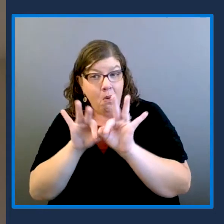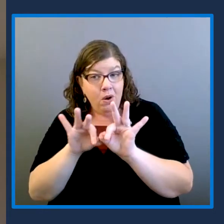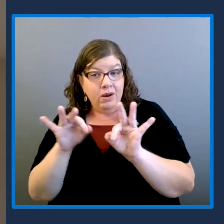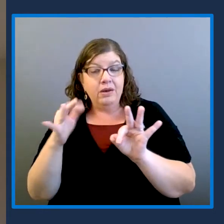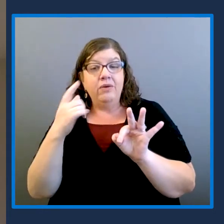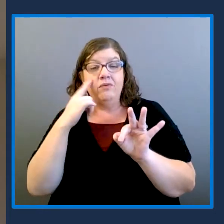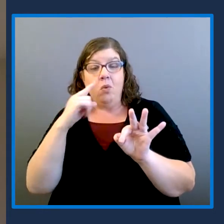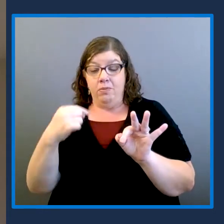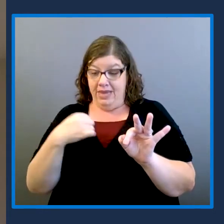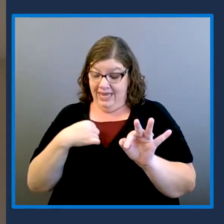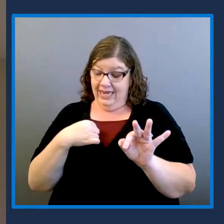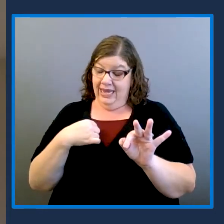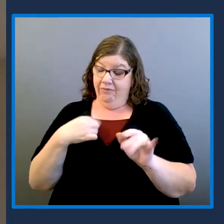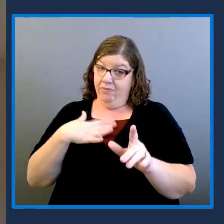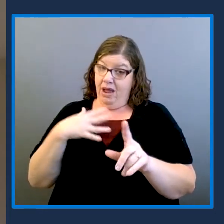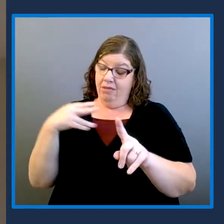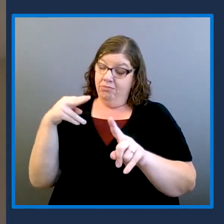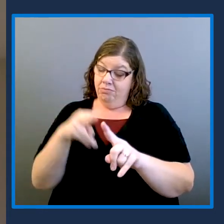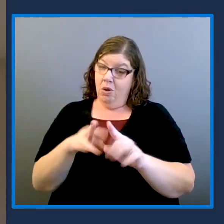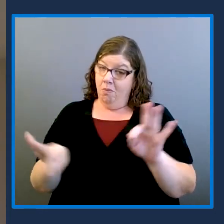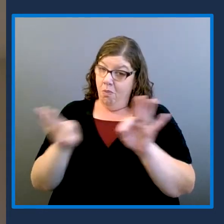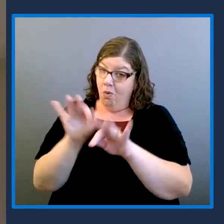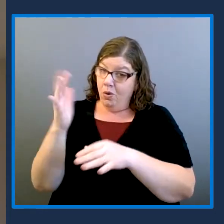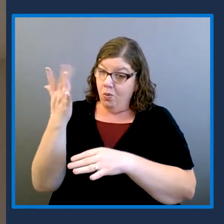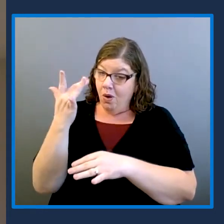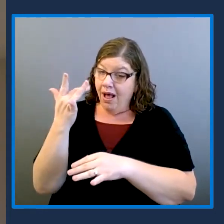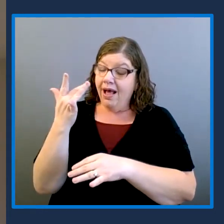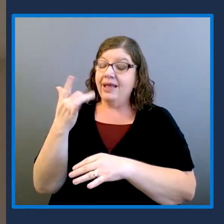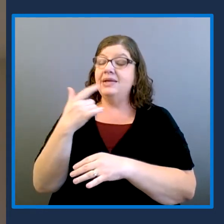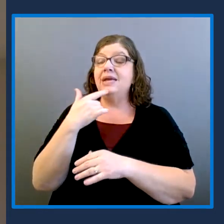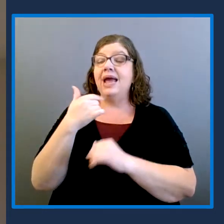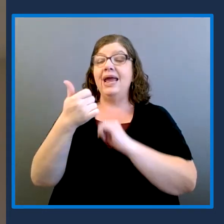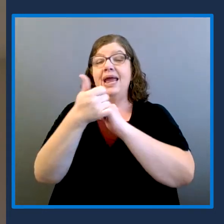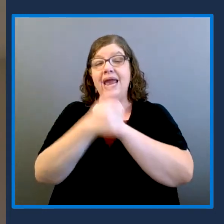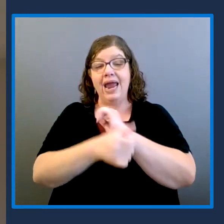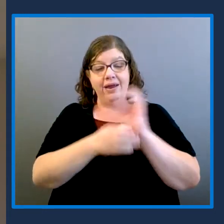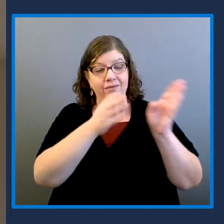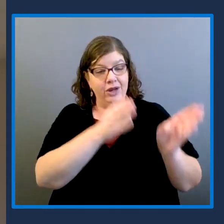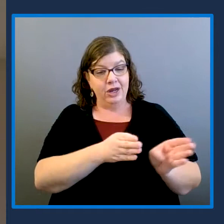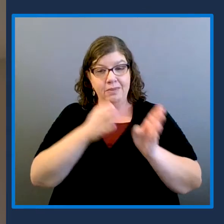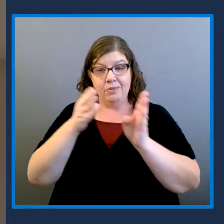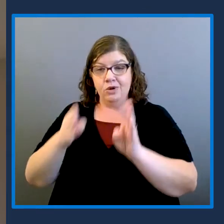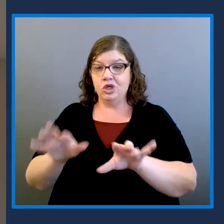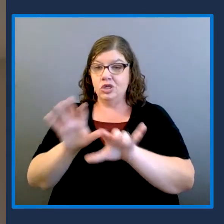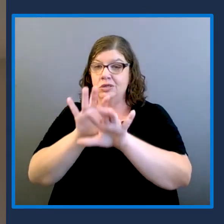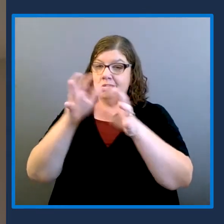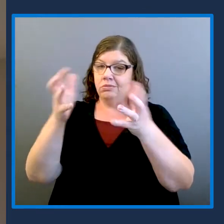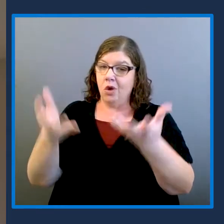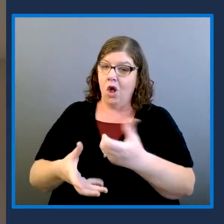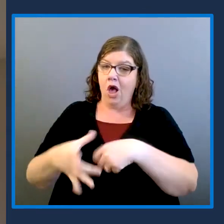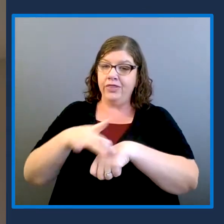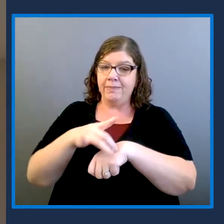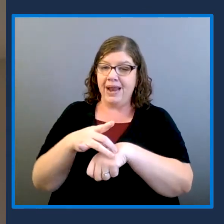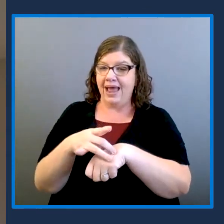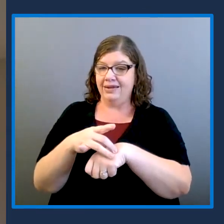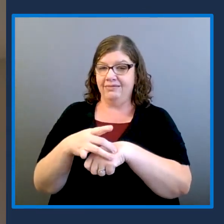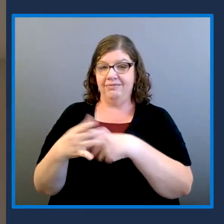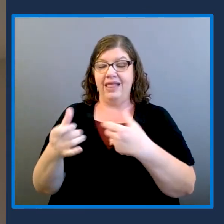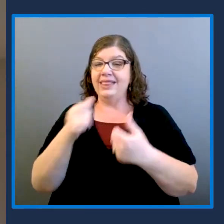about this in particular to me is that they say every single person on the planet they didn't